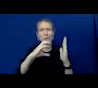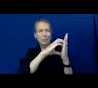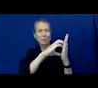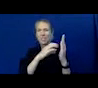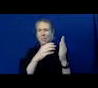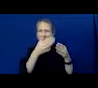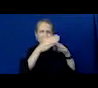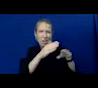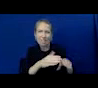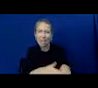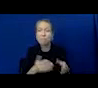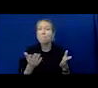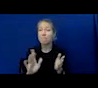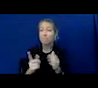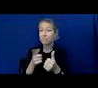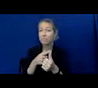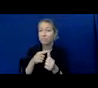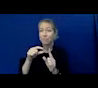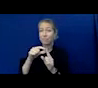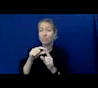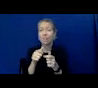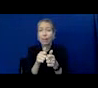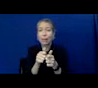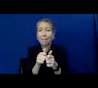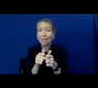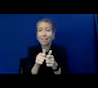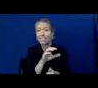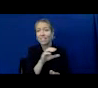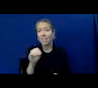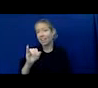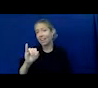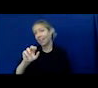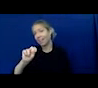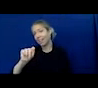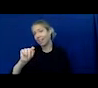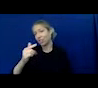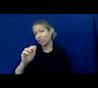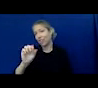First, competitive and integrated employment, so we are talking about individuals making